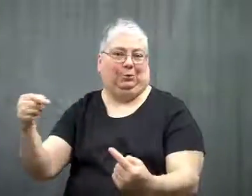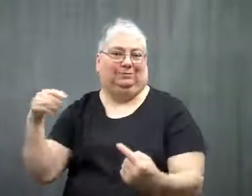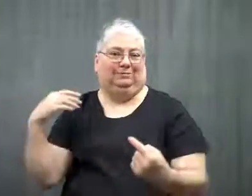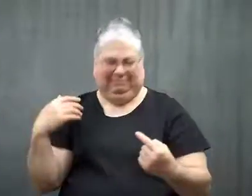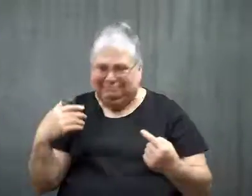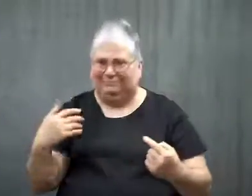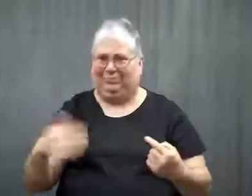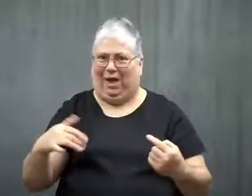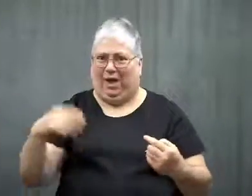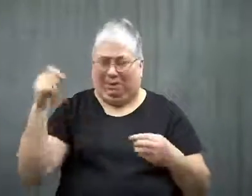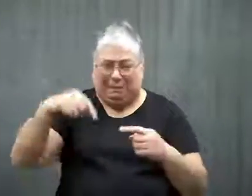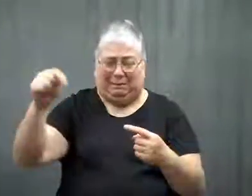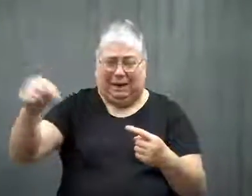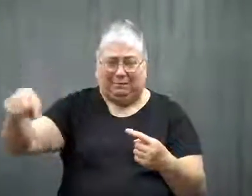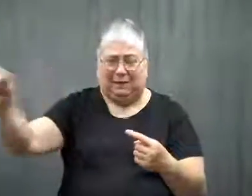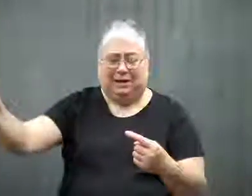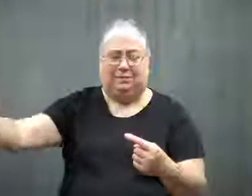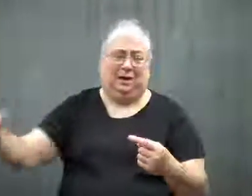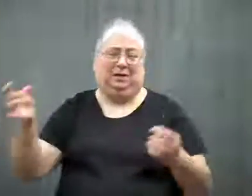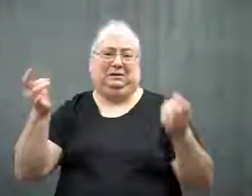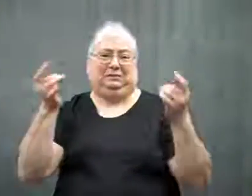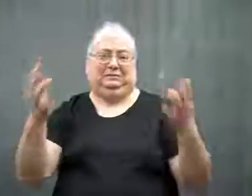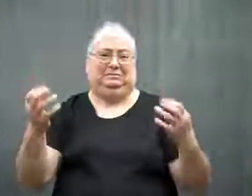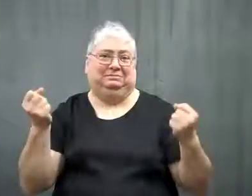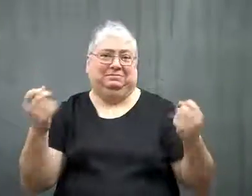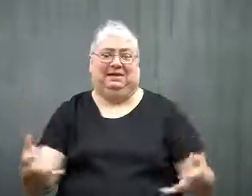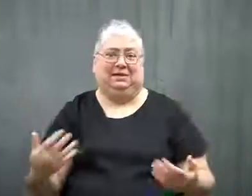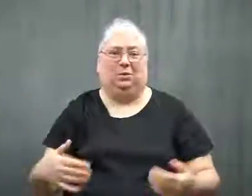There were a LOT of them hitting the area.